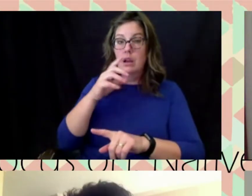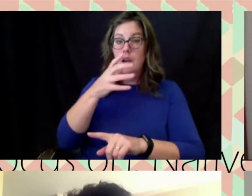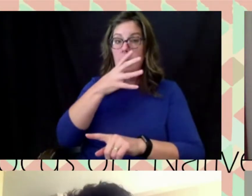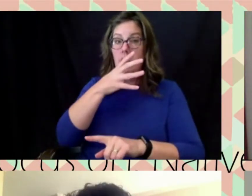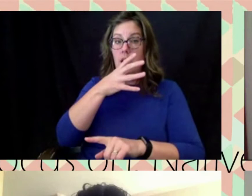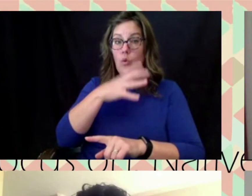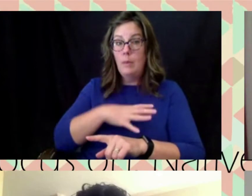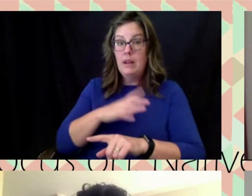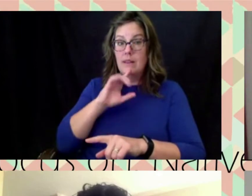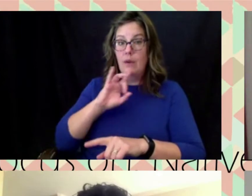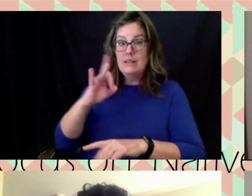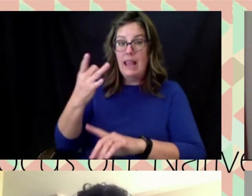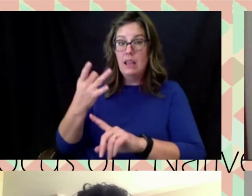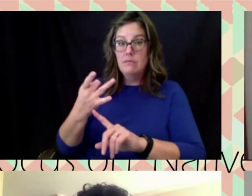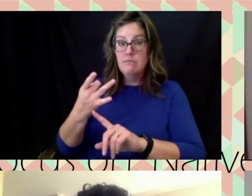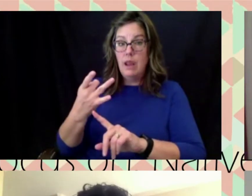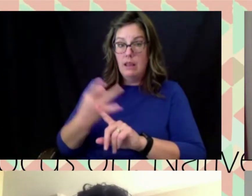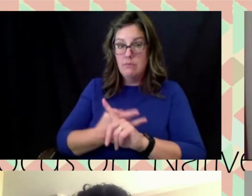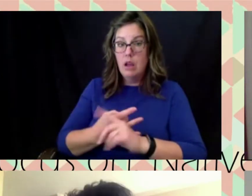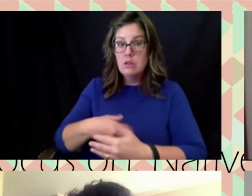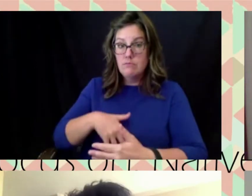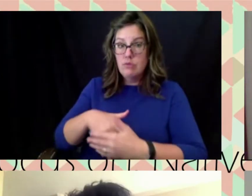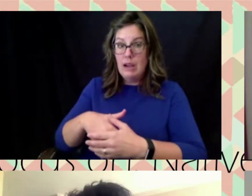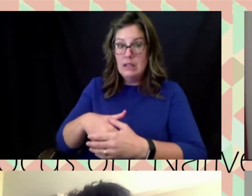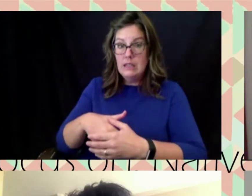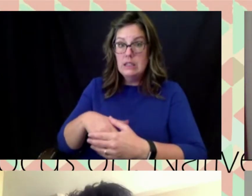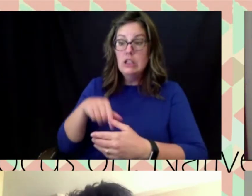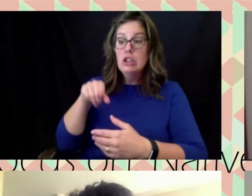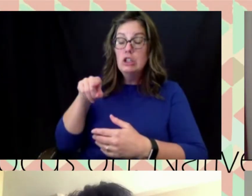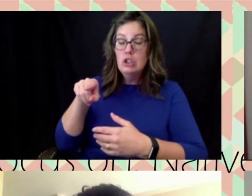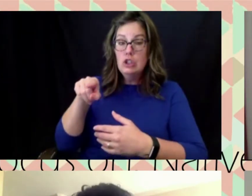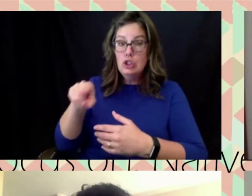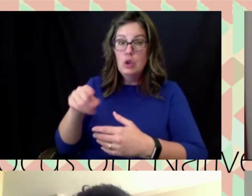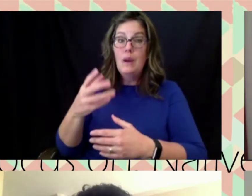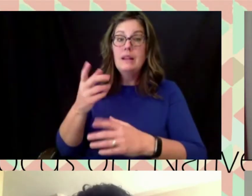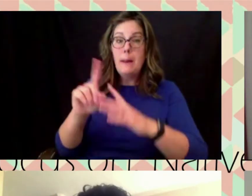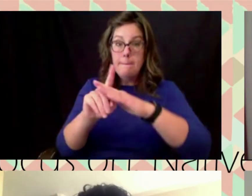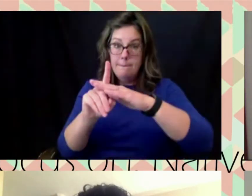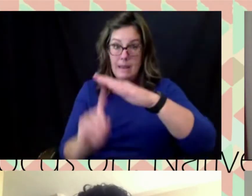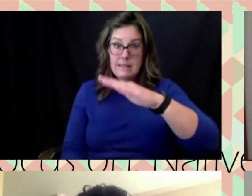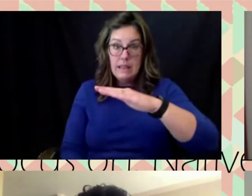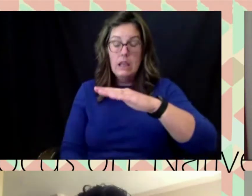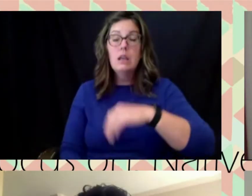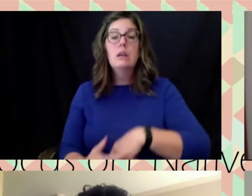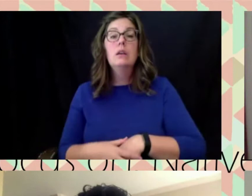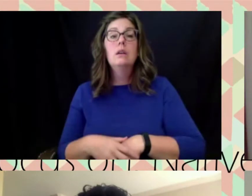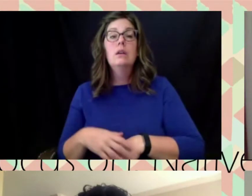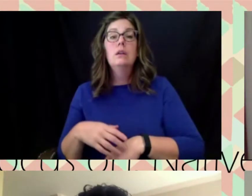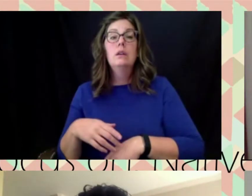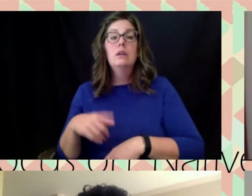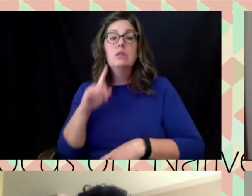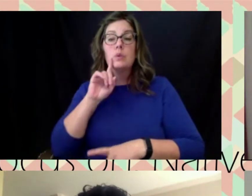the late savannah lafontaine grey wind so we formed a local task force and from this local task